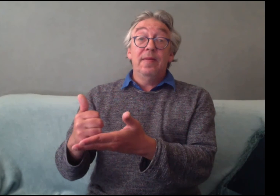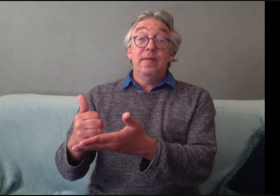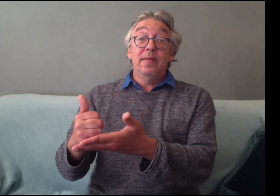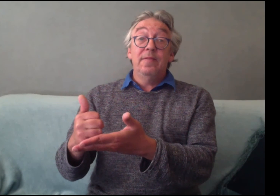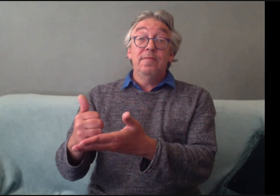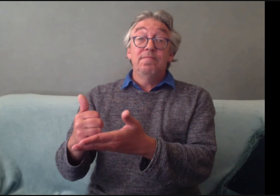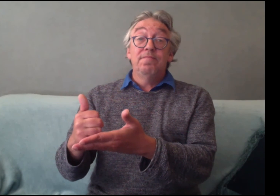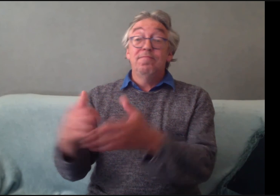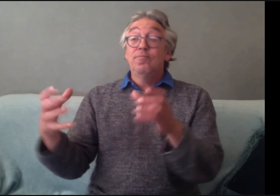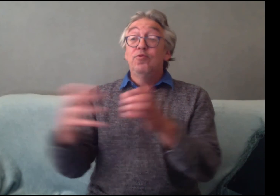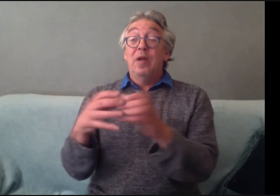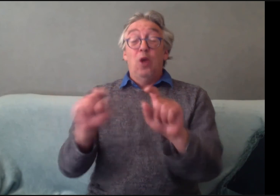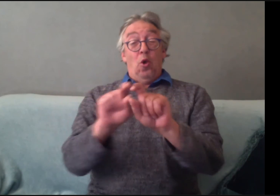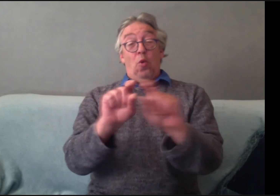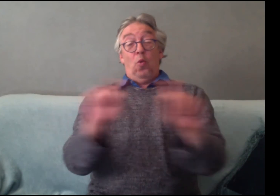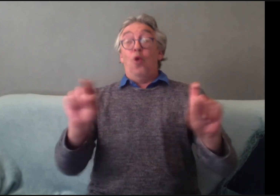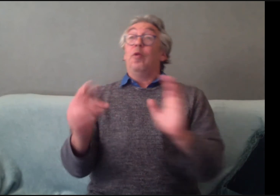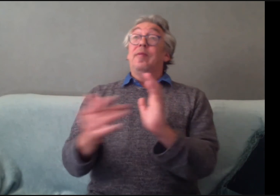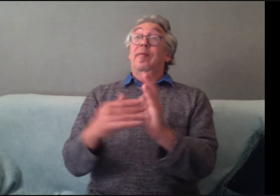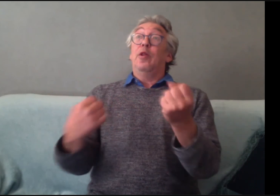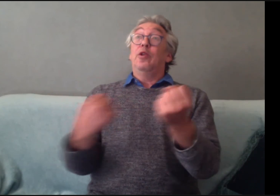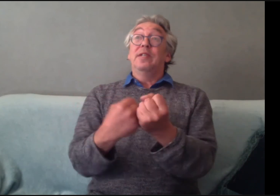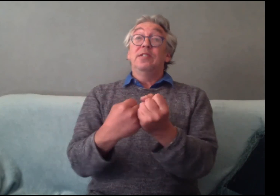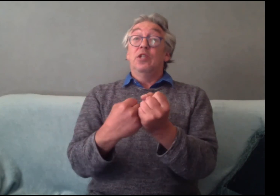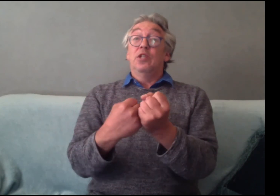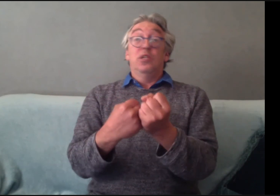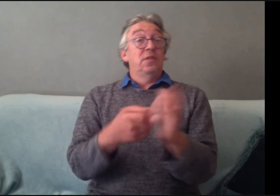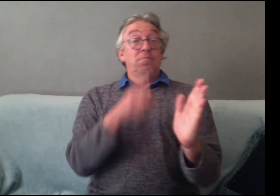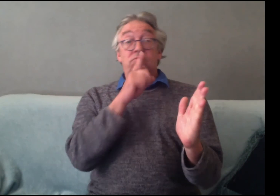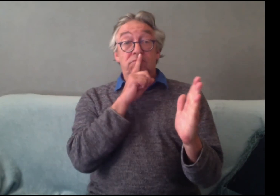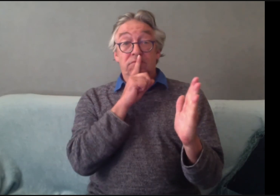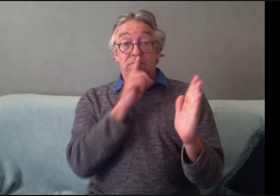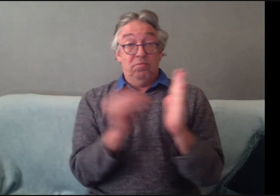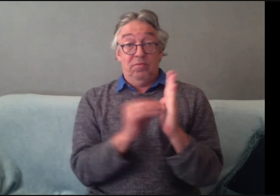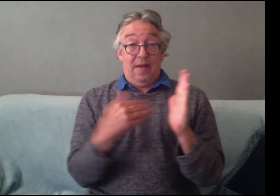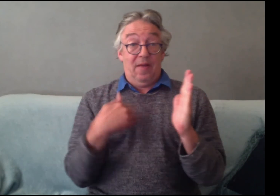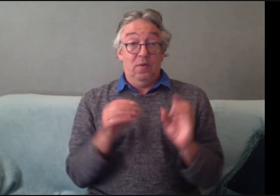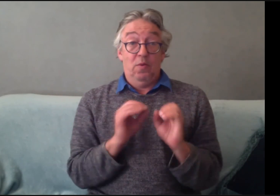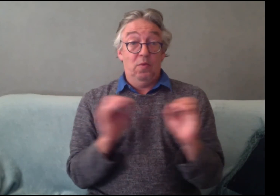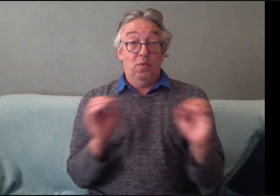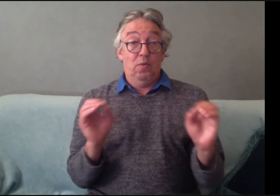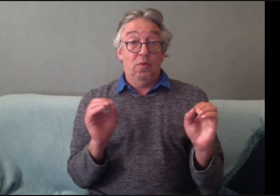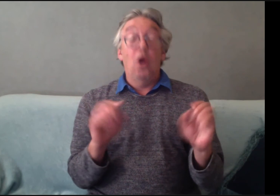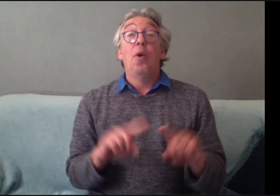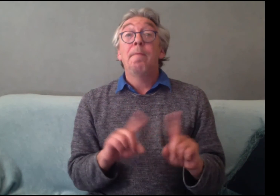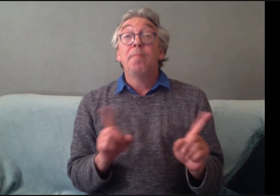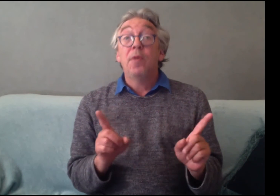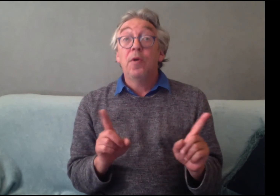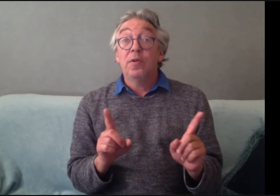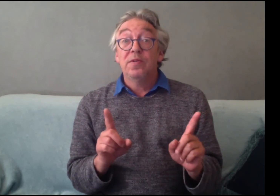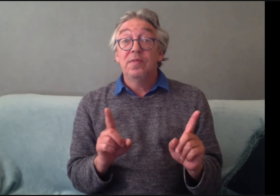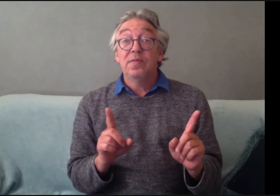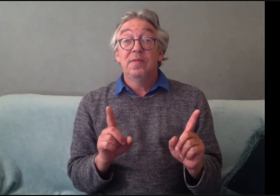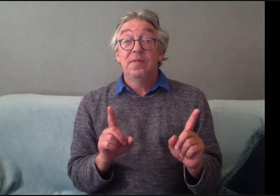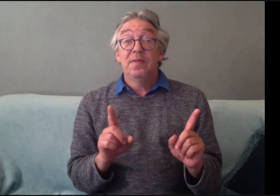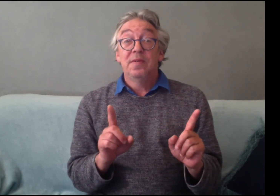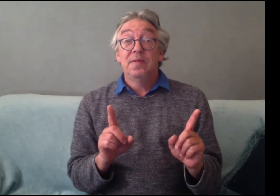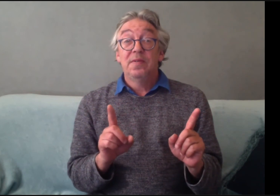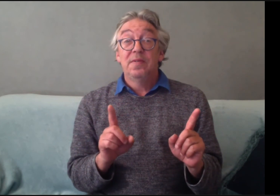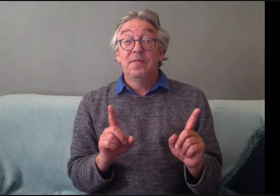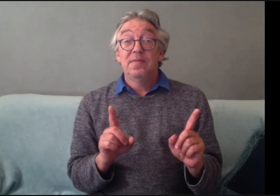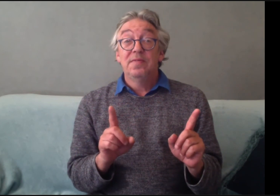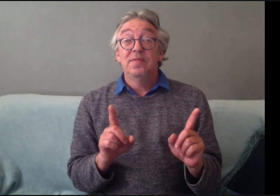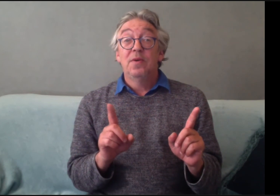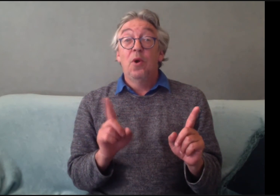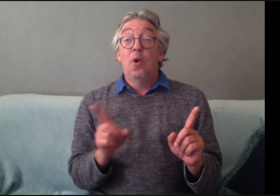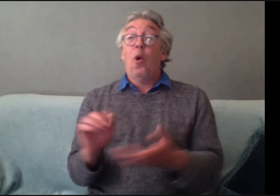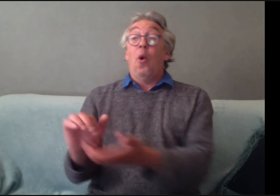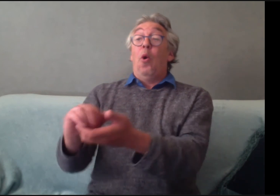However, there will be provisions for organizations before their project,